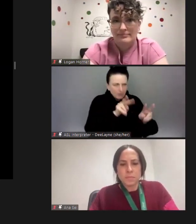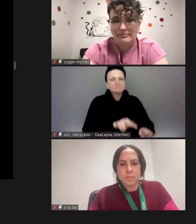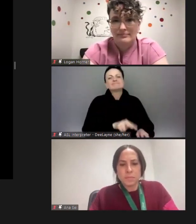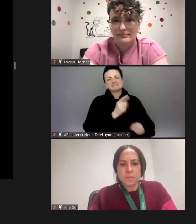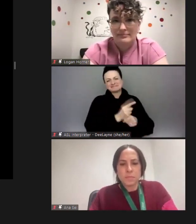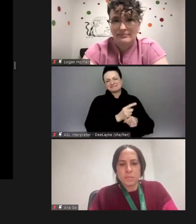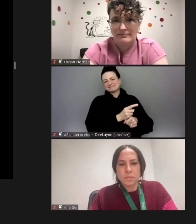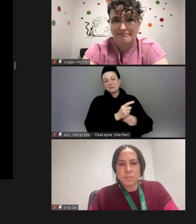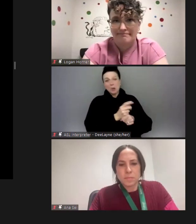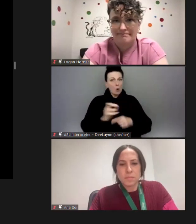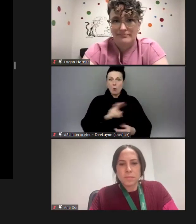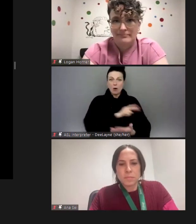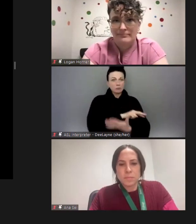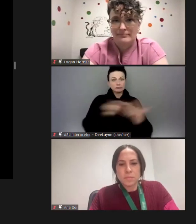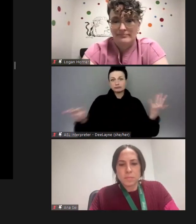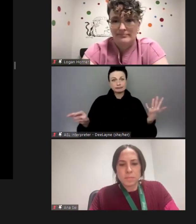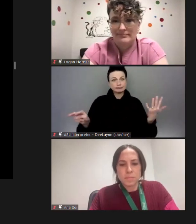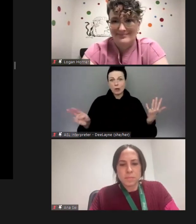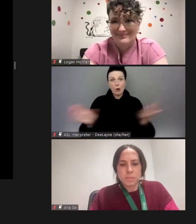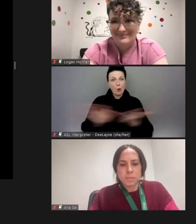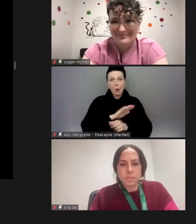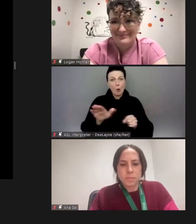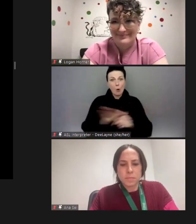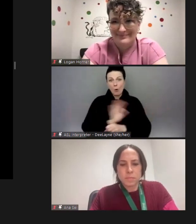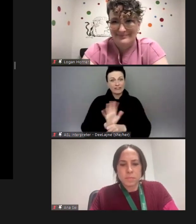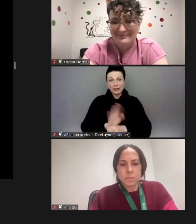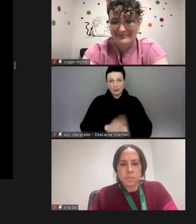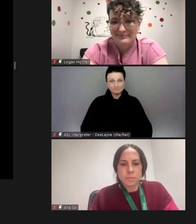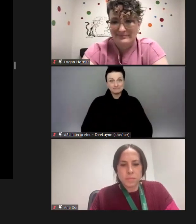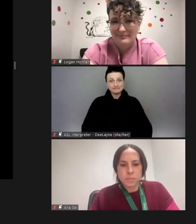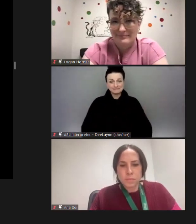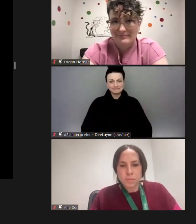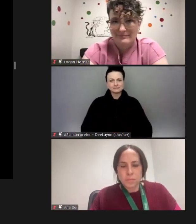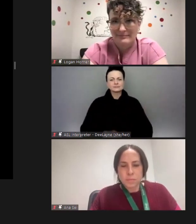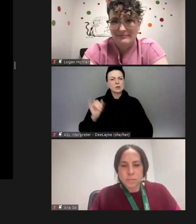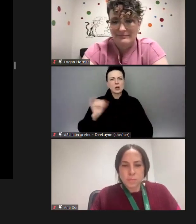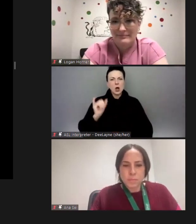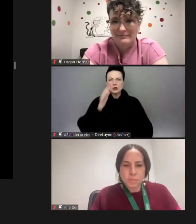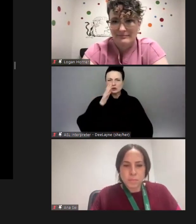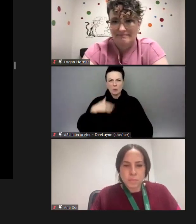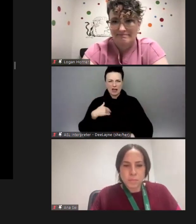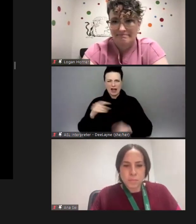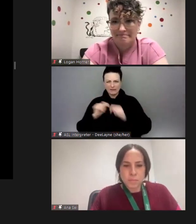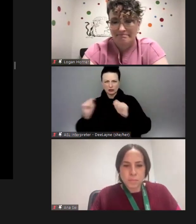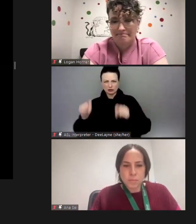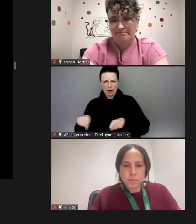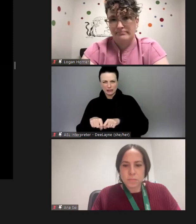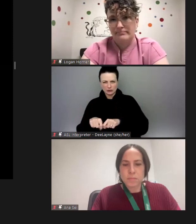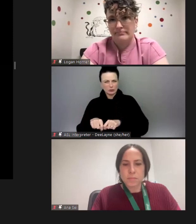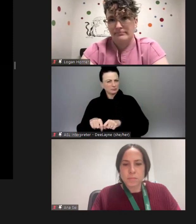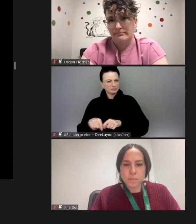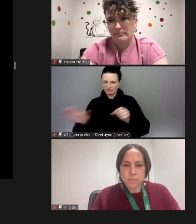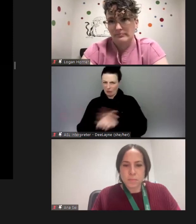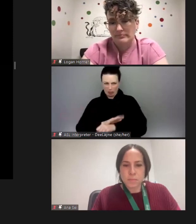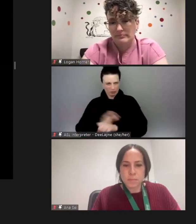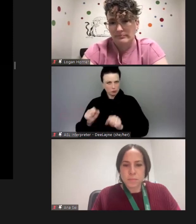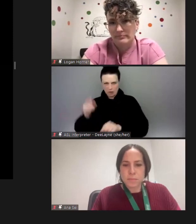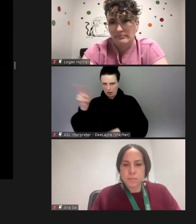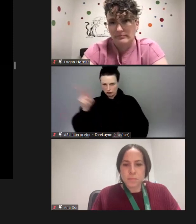or you can review it in its entirety um there will also be a transcript